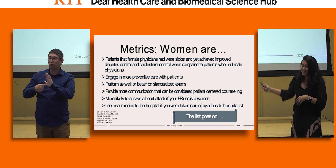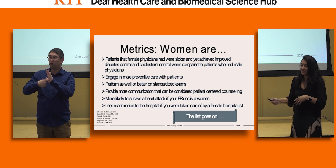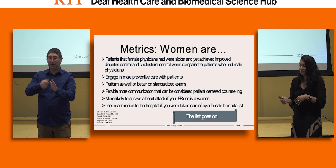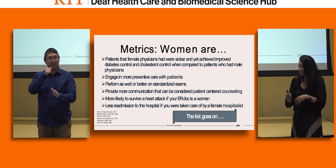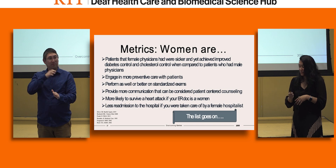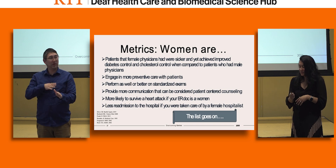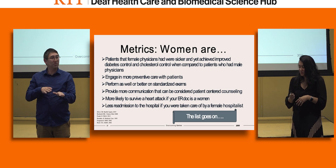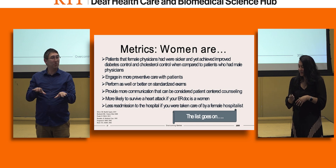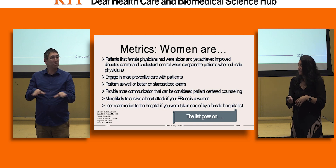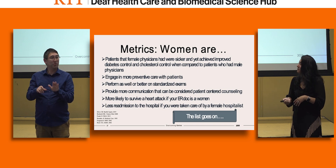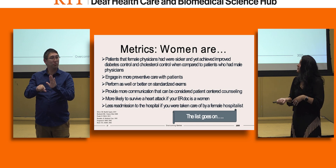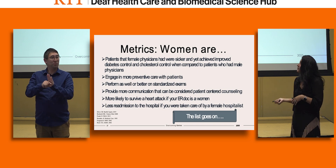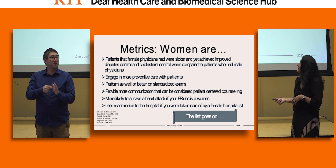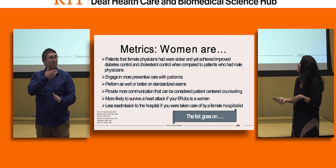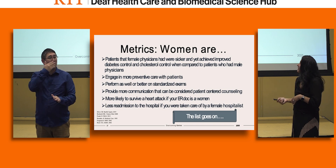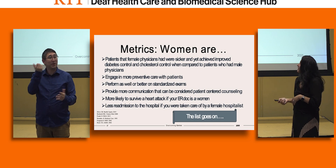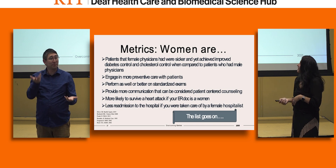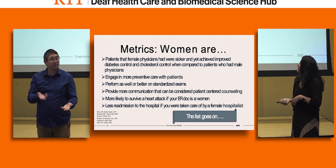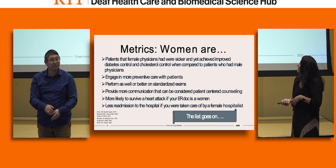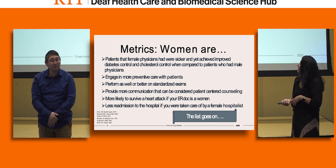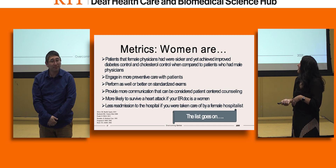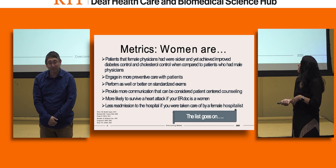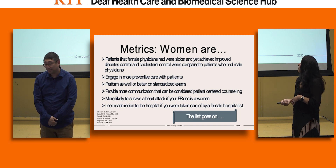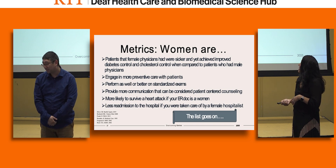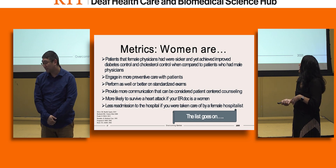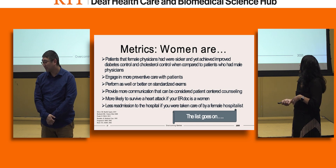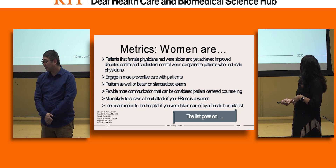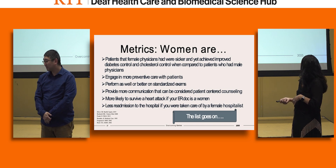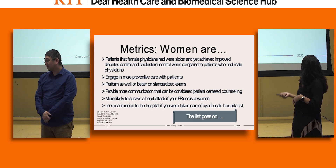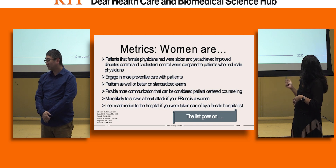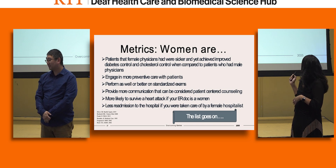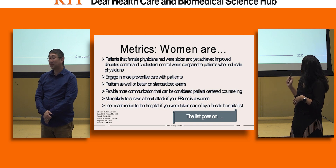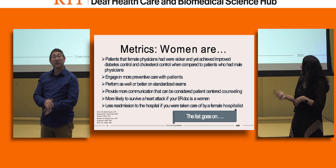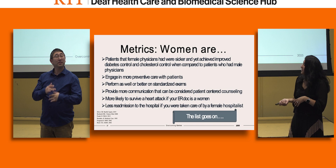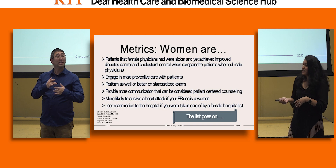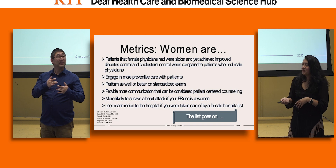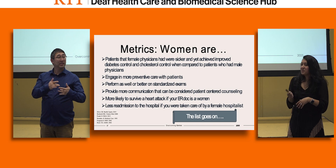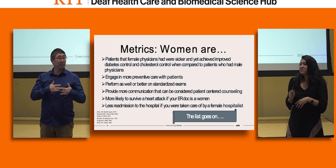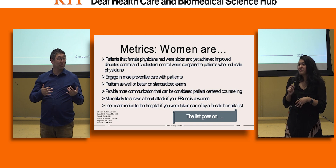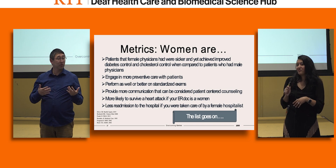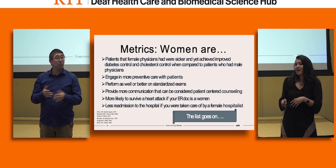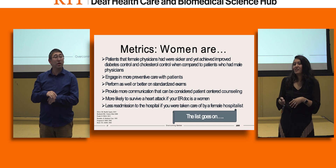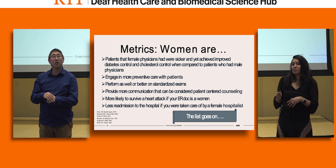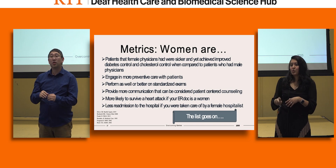that show that we do better. And, typically, we provide